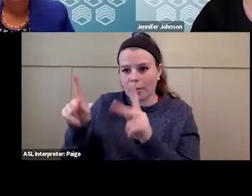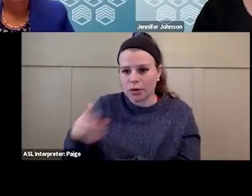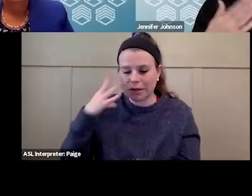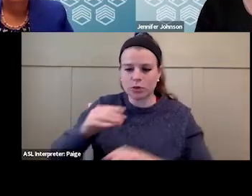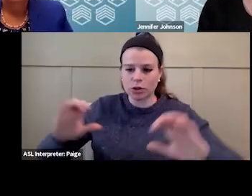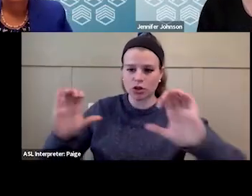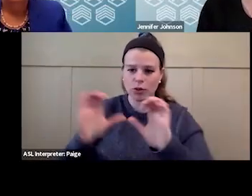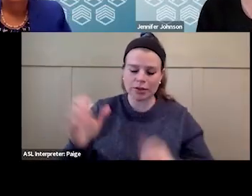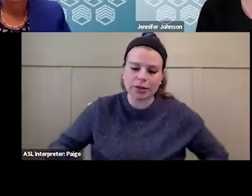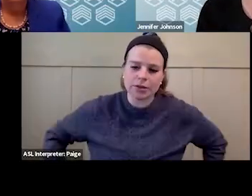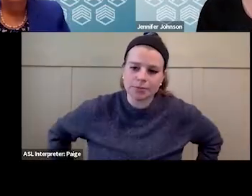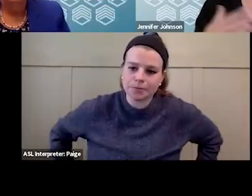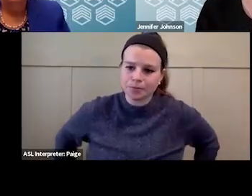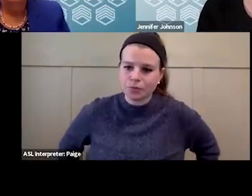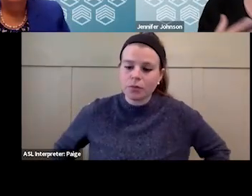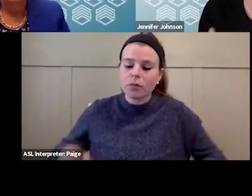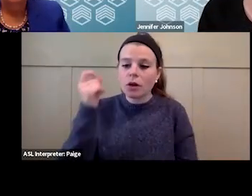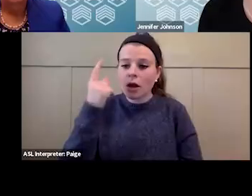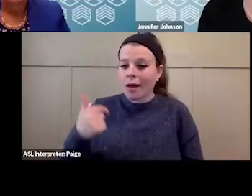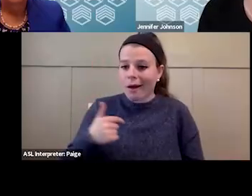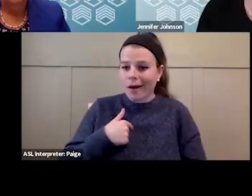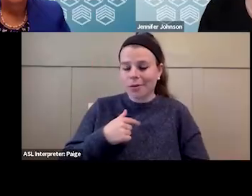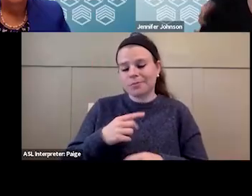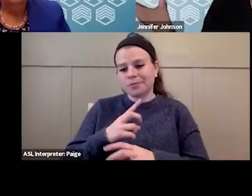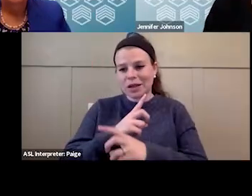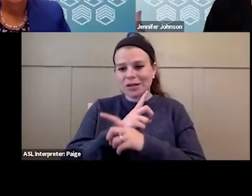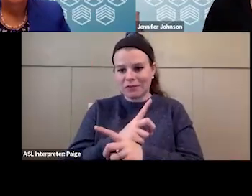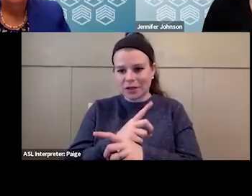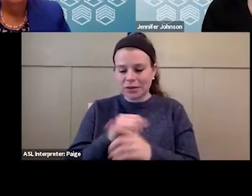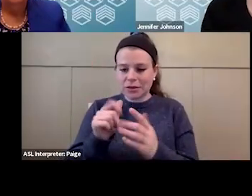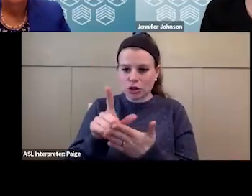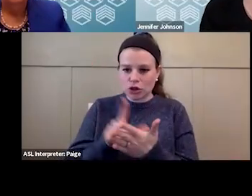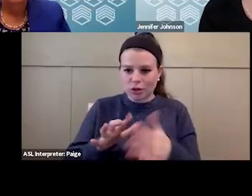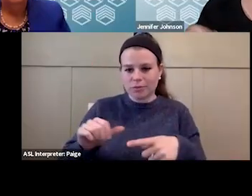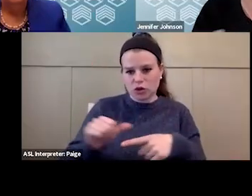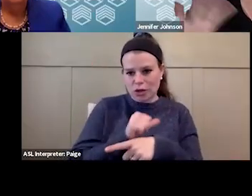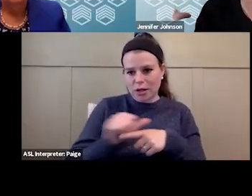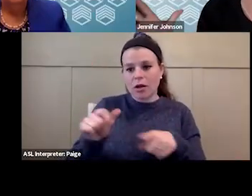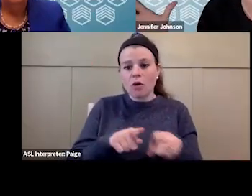And I'm a defense attorney, uh, as by training. I've also worked for four years in the sheriff's office, so I have a